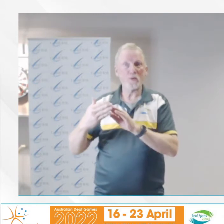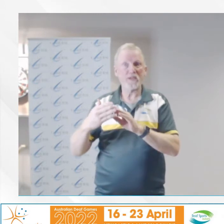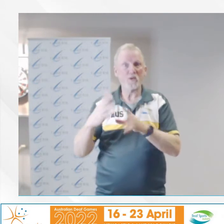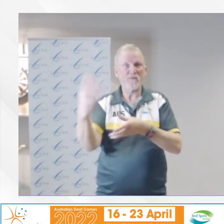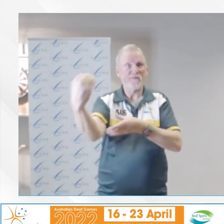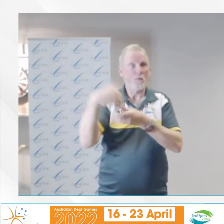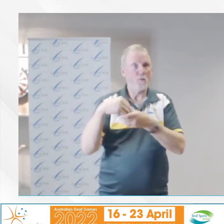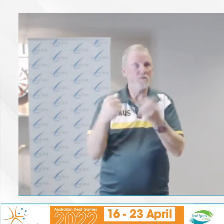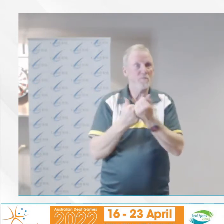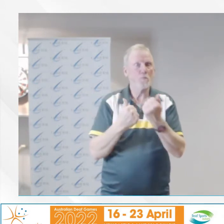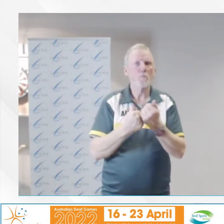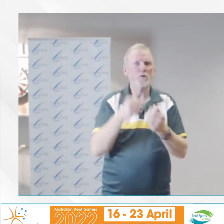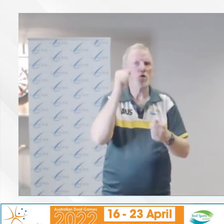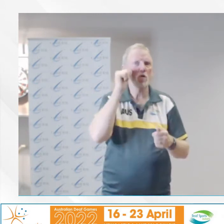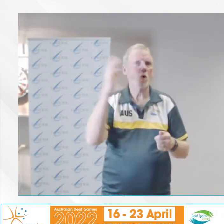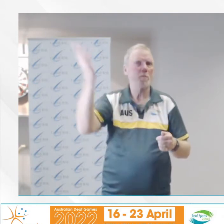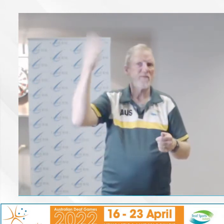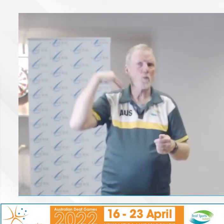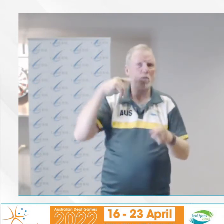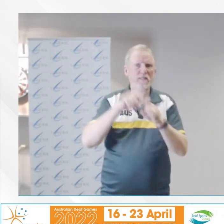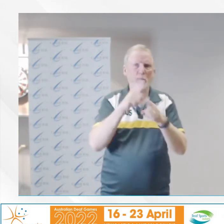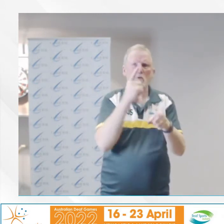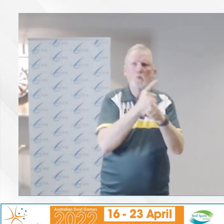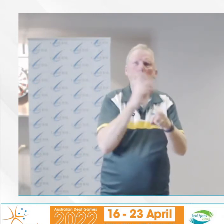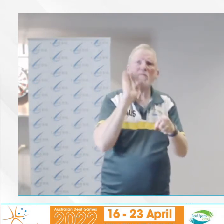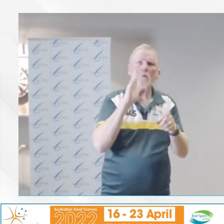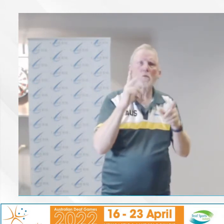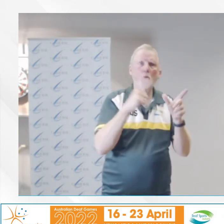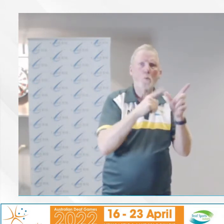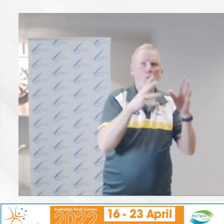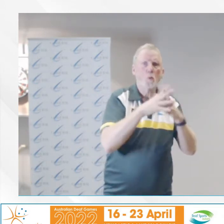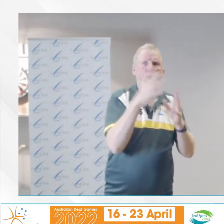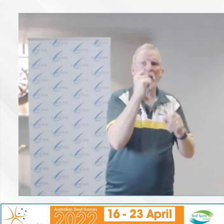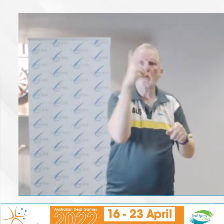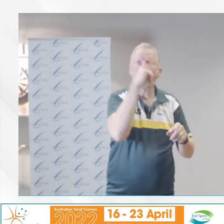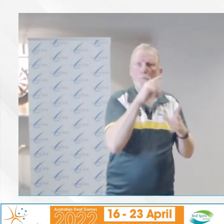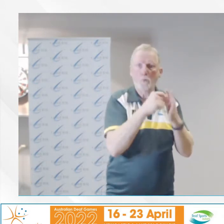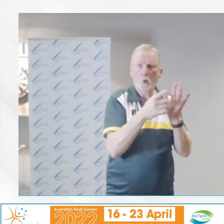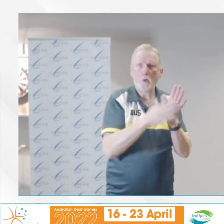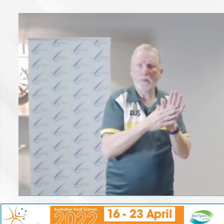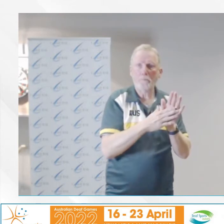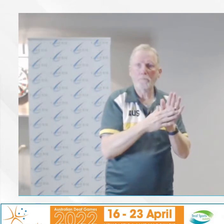that's something that we would really like the assistance of you as in the community to help